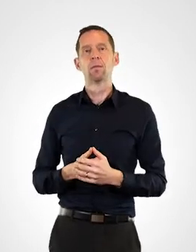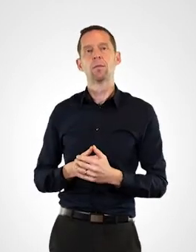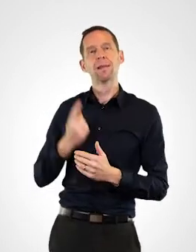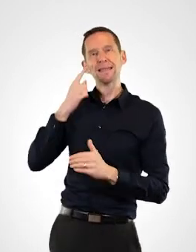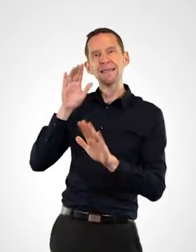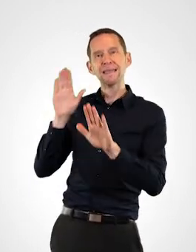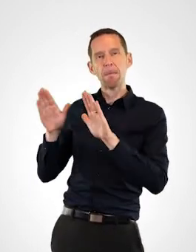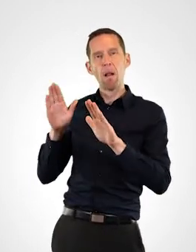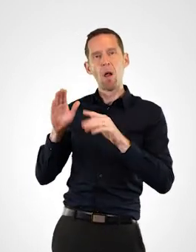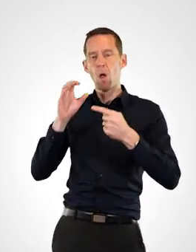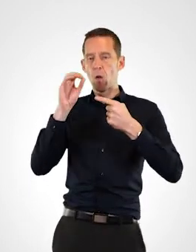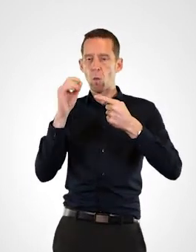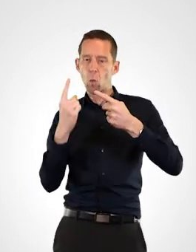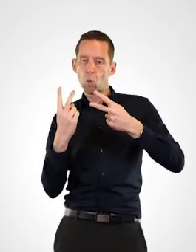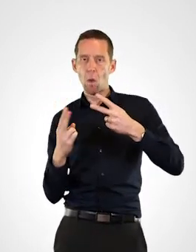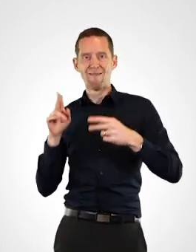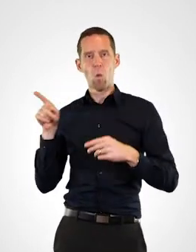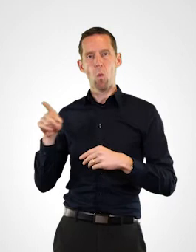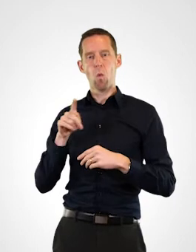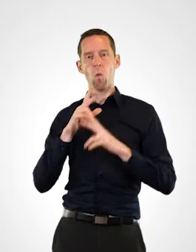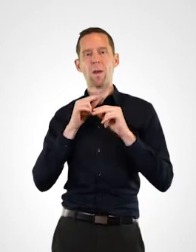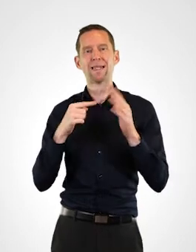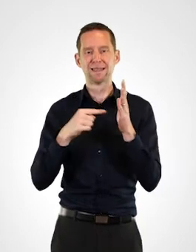and then we see the similar grading scale.